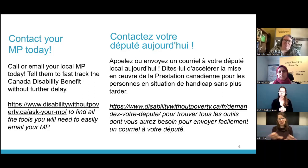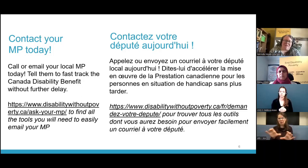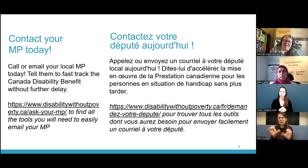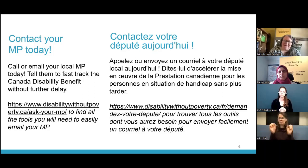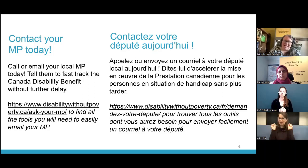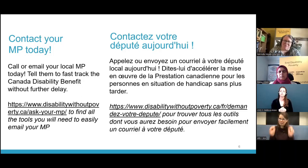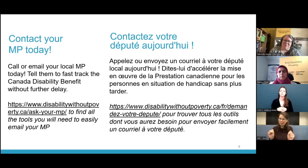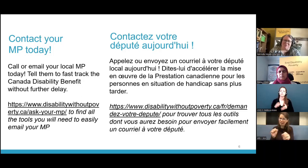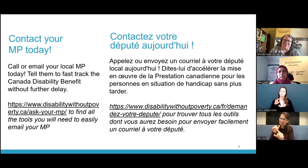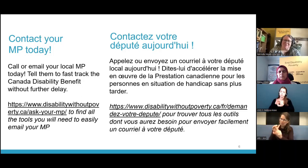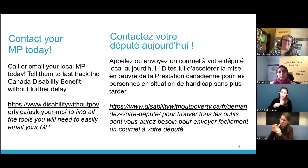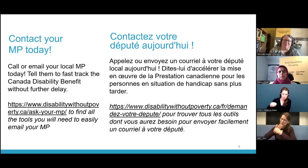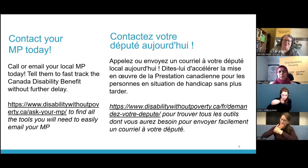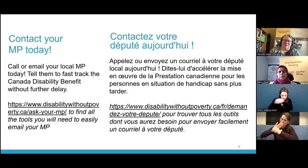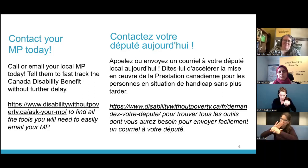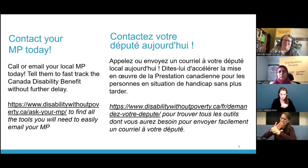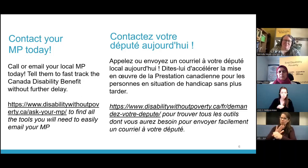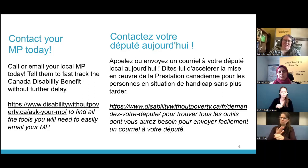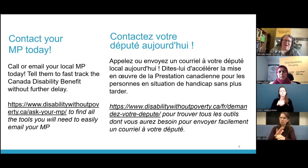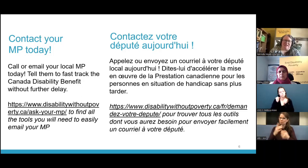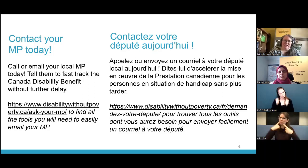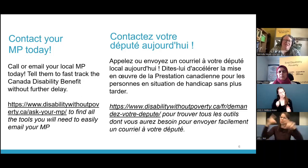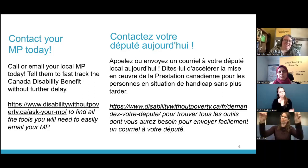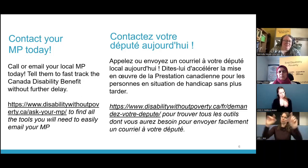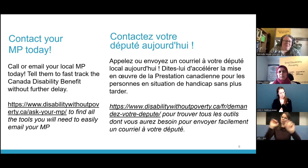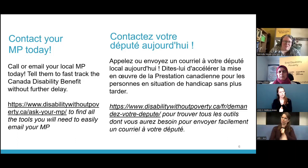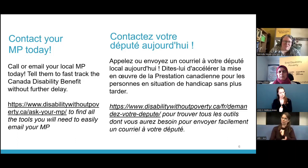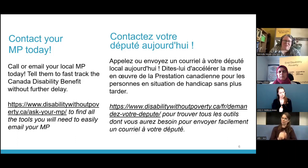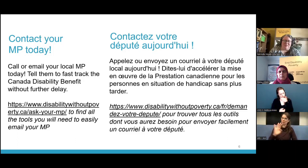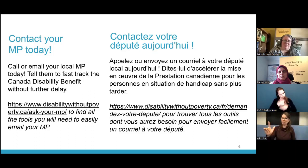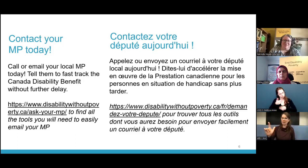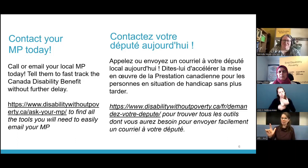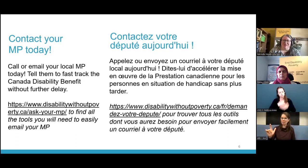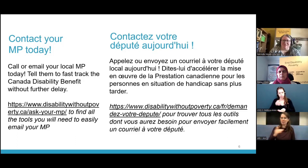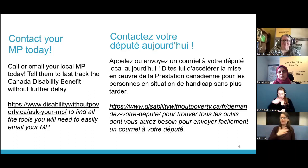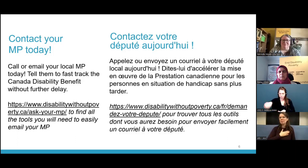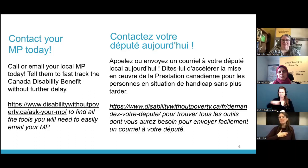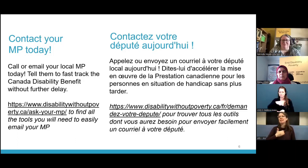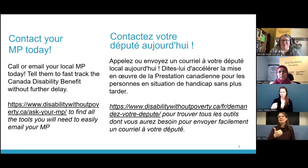PLEASE, HELP US TO DO ERGE WE CAN TO BUDGET THE BENEFIT.